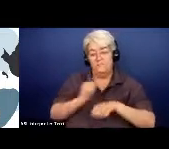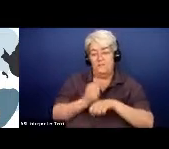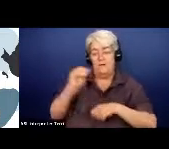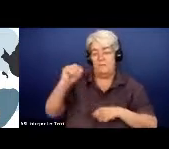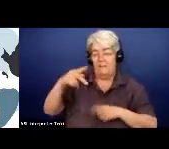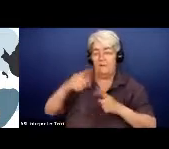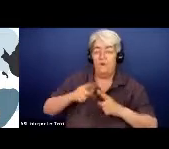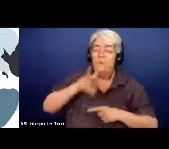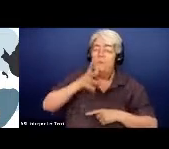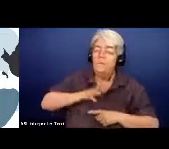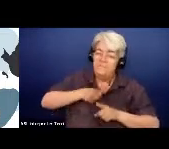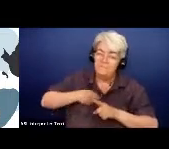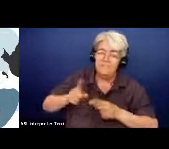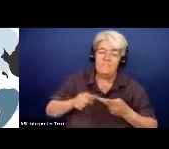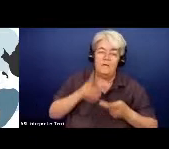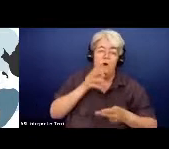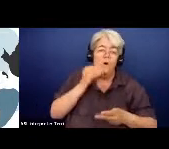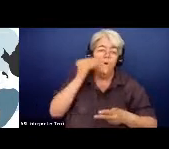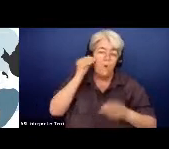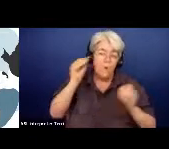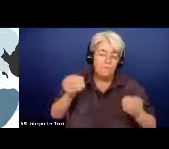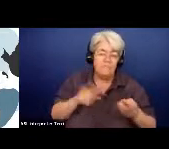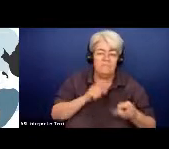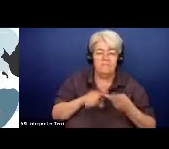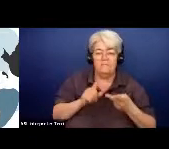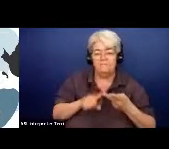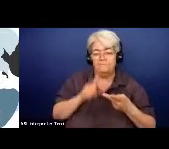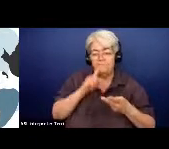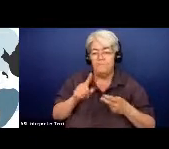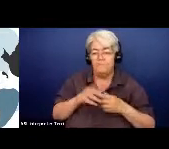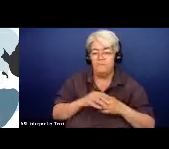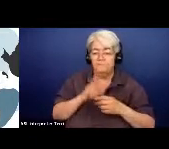homeless and in the disorder and actually